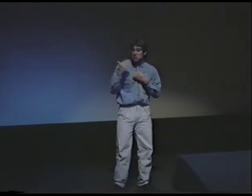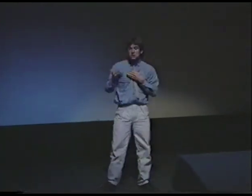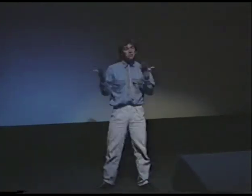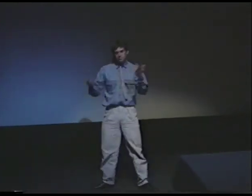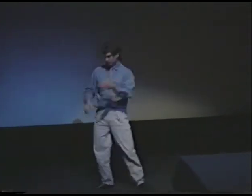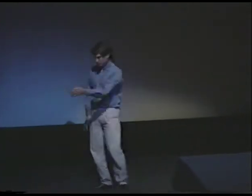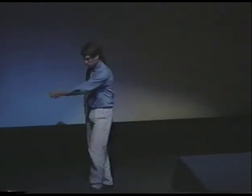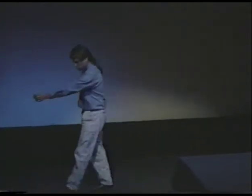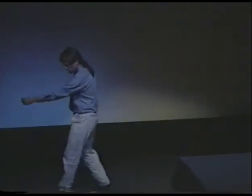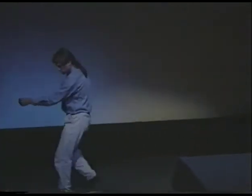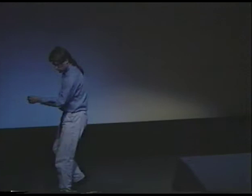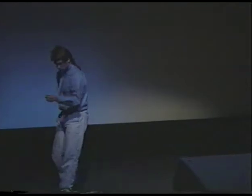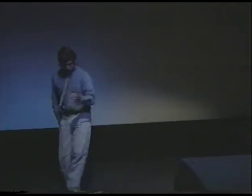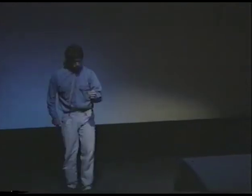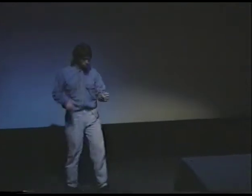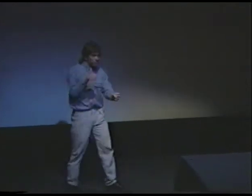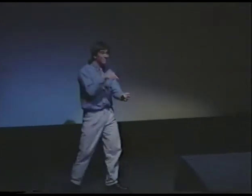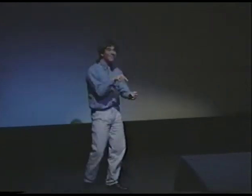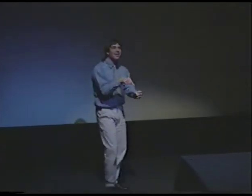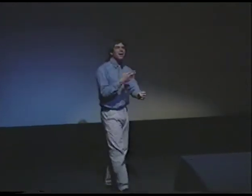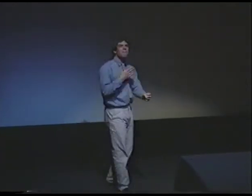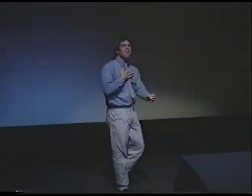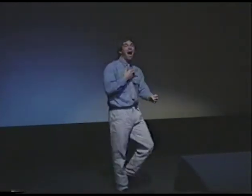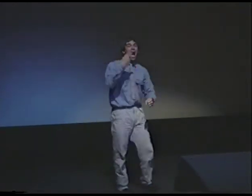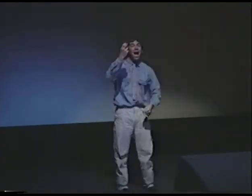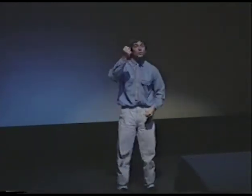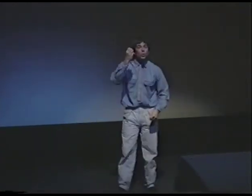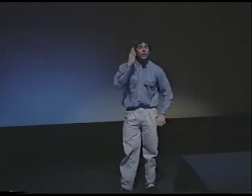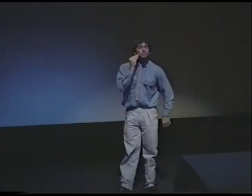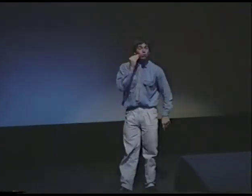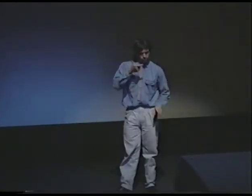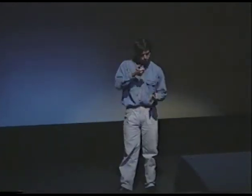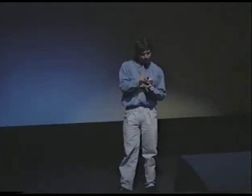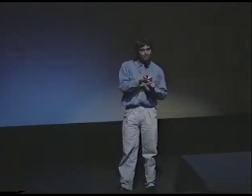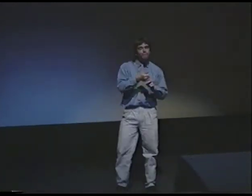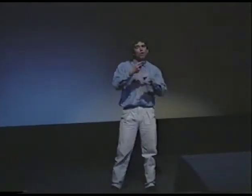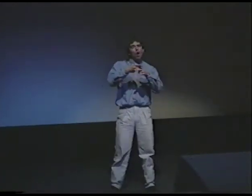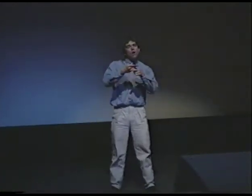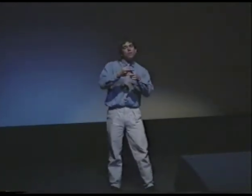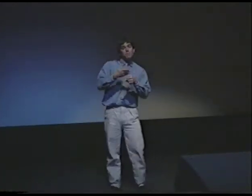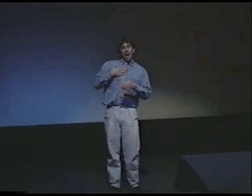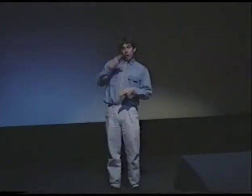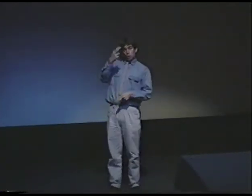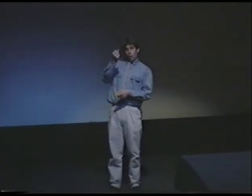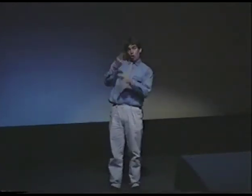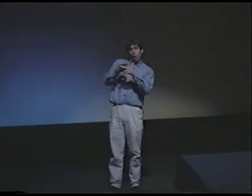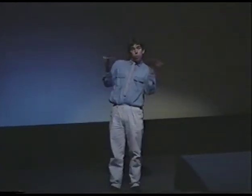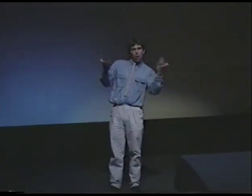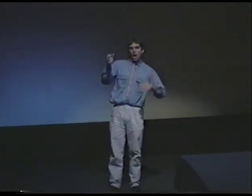So now let's put that aside and start looking at my high school experiences.